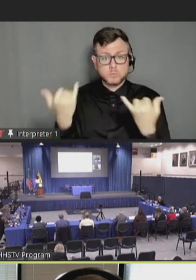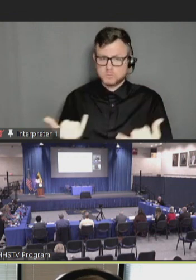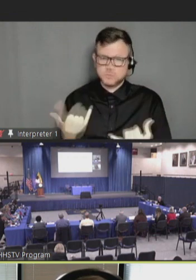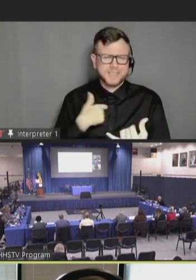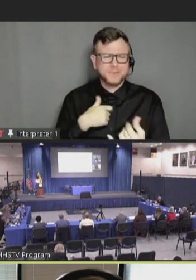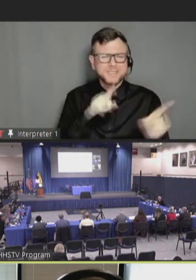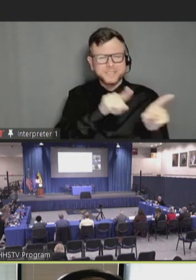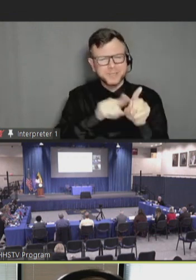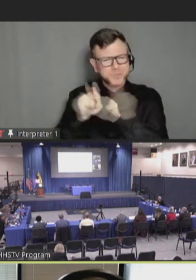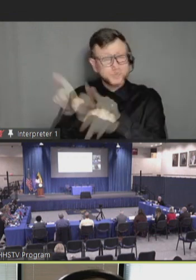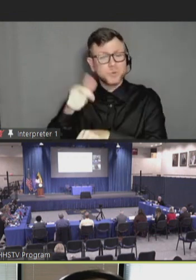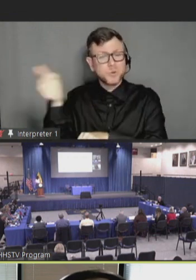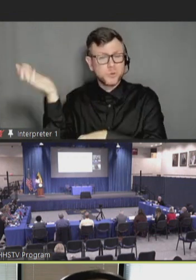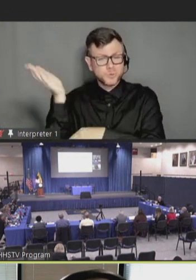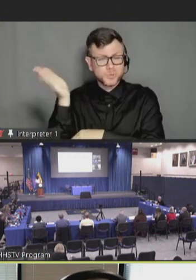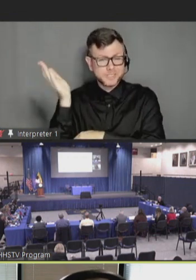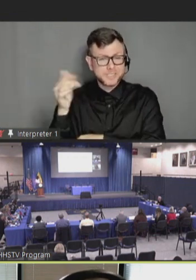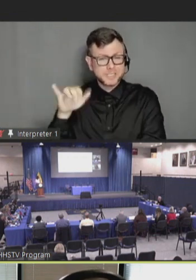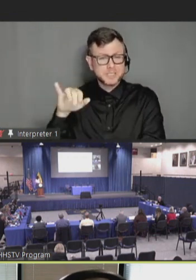to a presentation I gave at the June ACIP meeting.